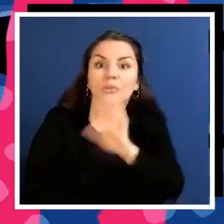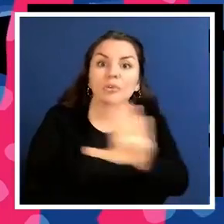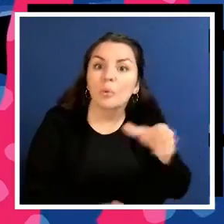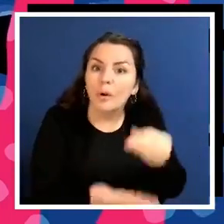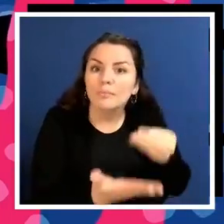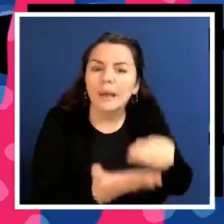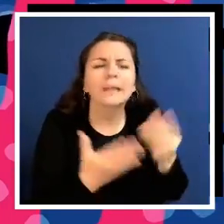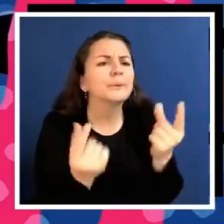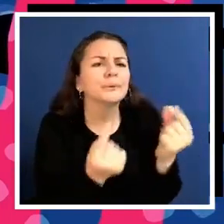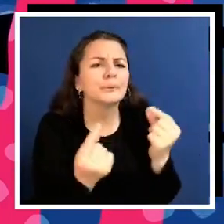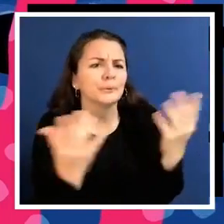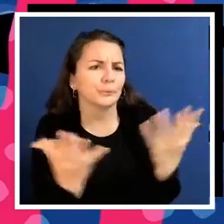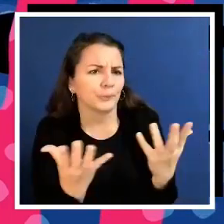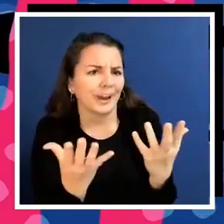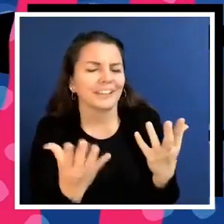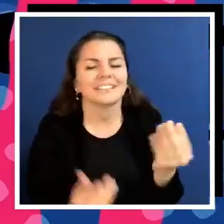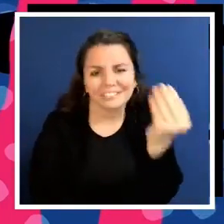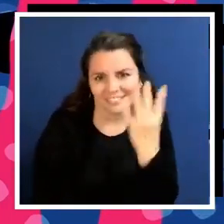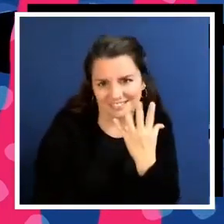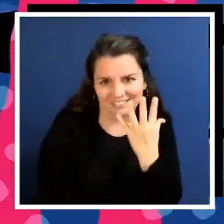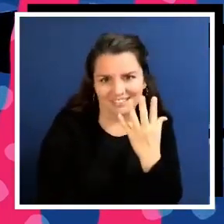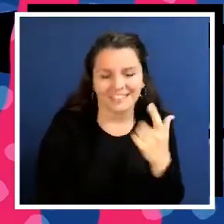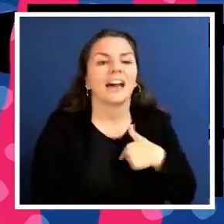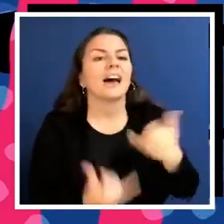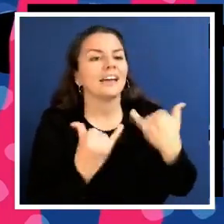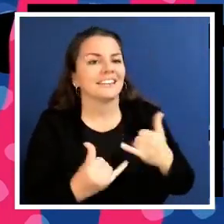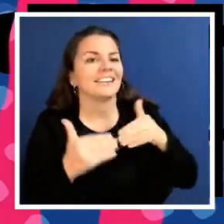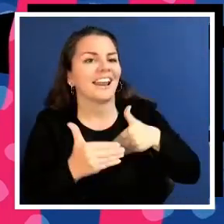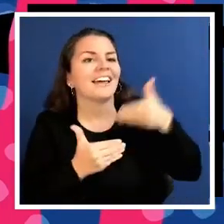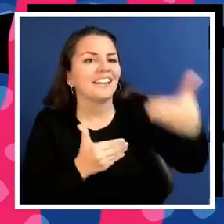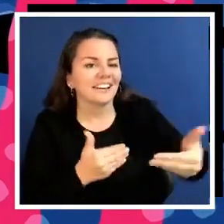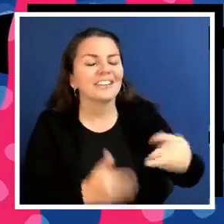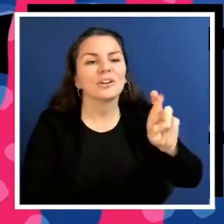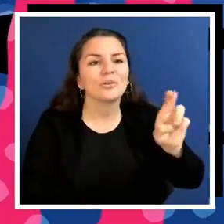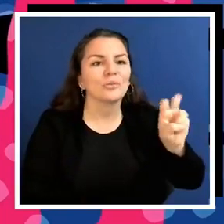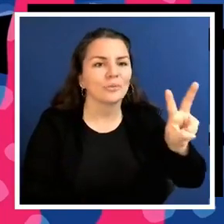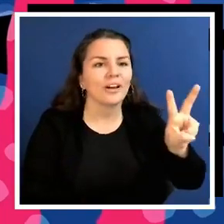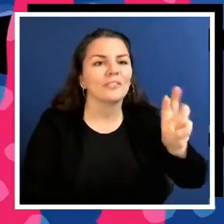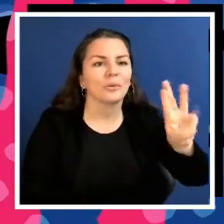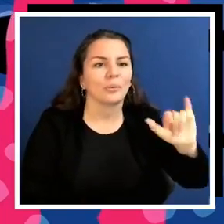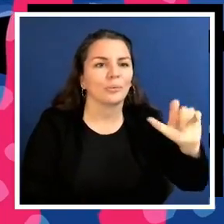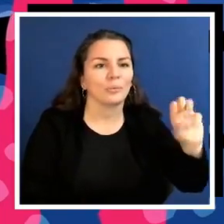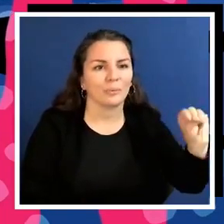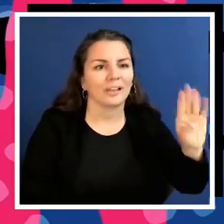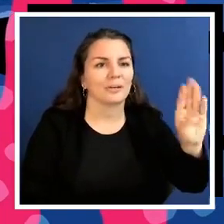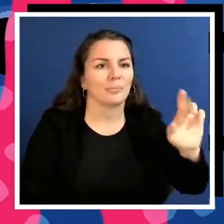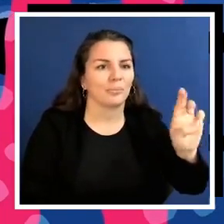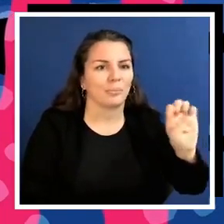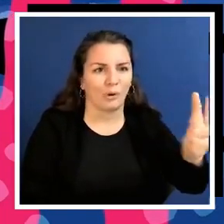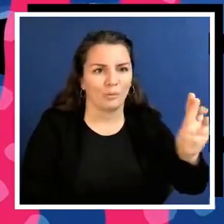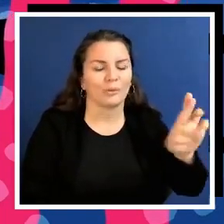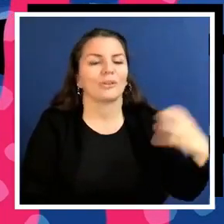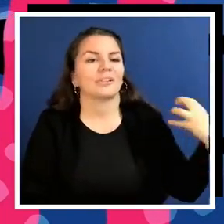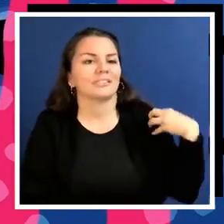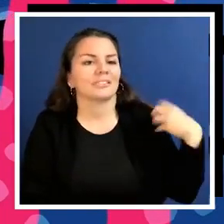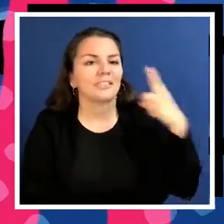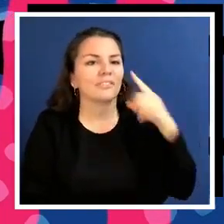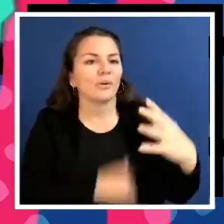IF YOU'RE A PARENT YOURSELF,